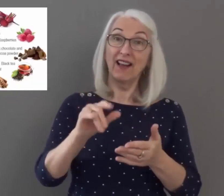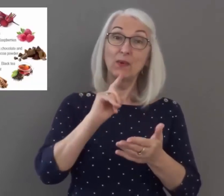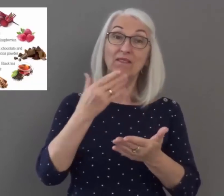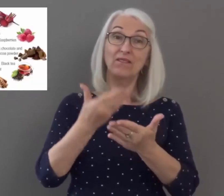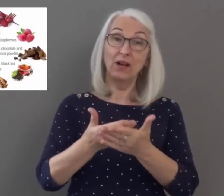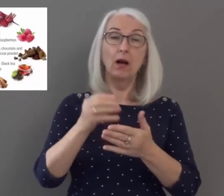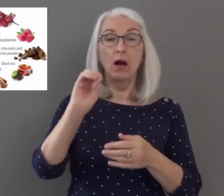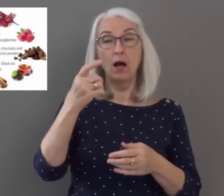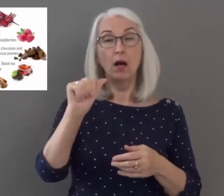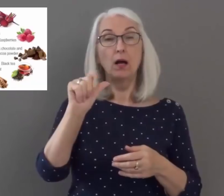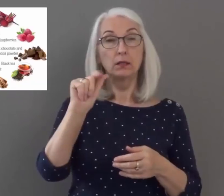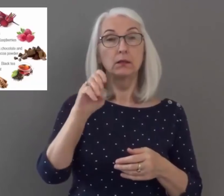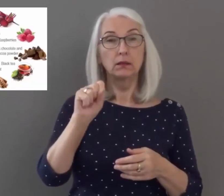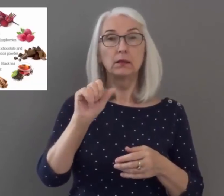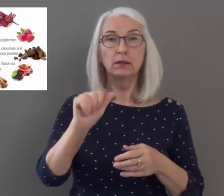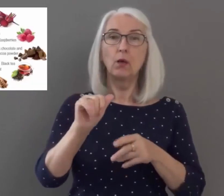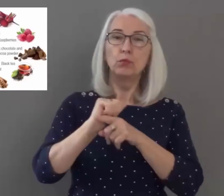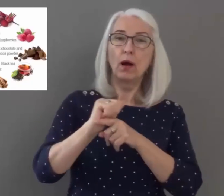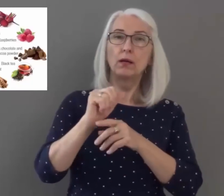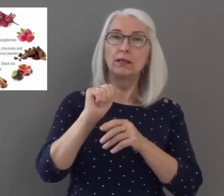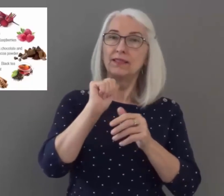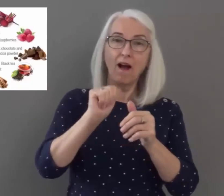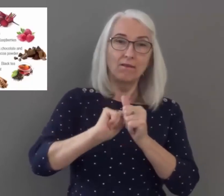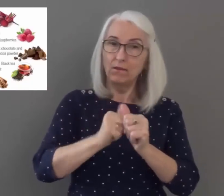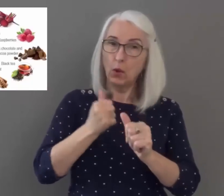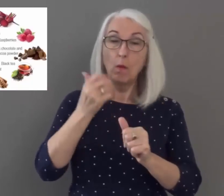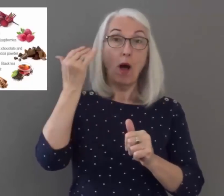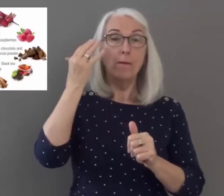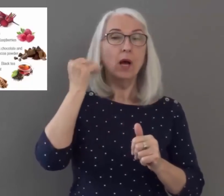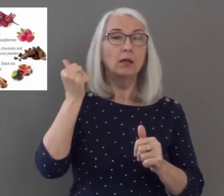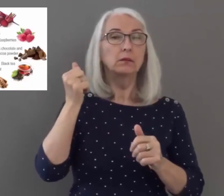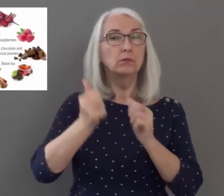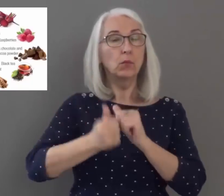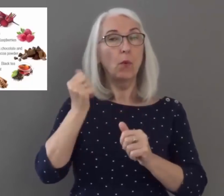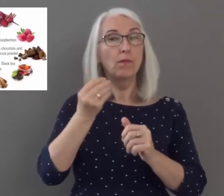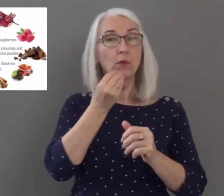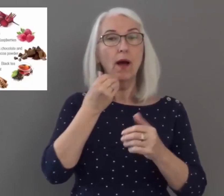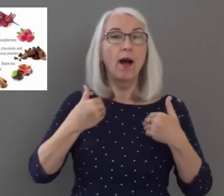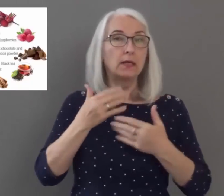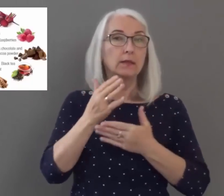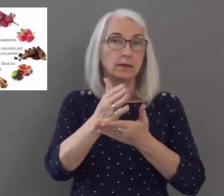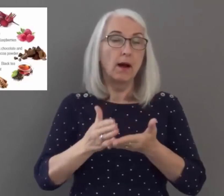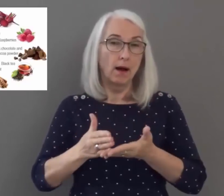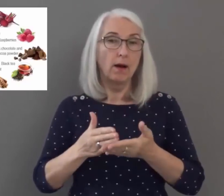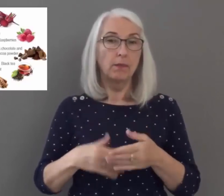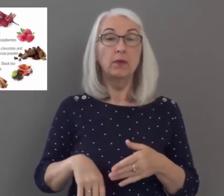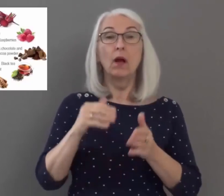In fact, oxalate is practically unavoidable, because most plant foods have some.